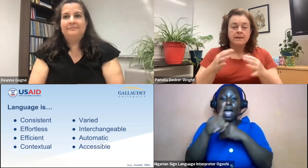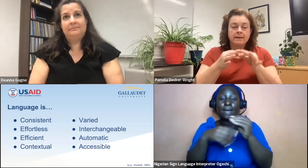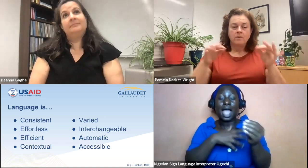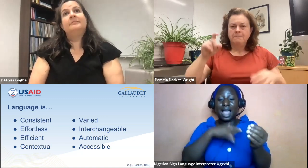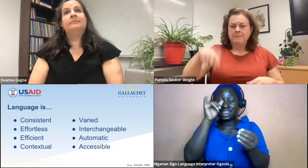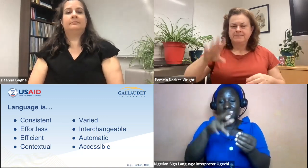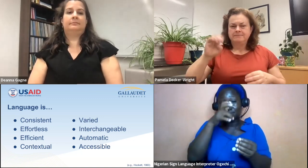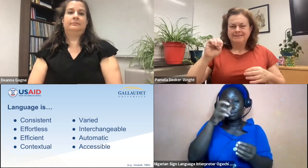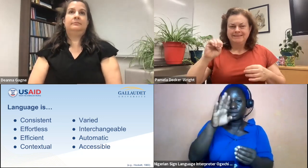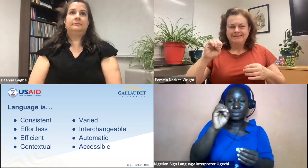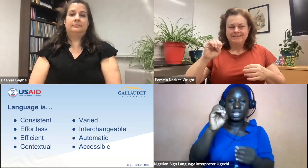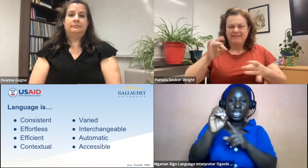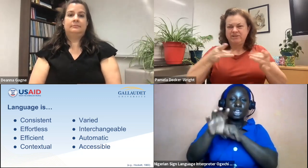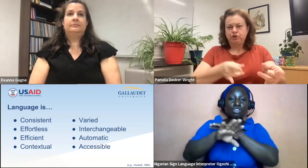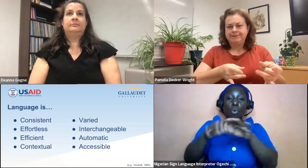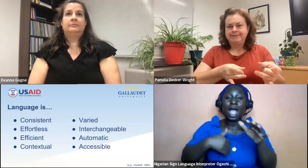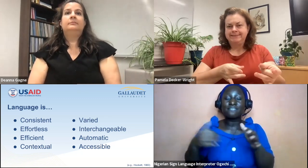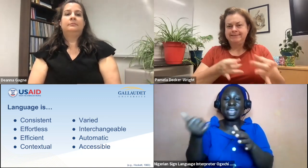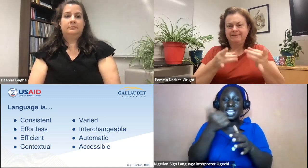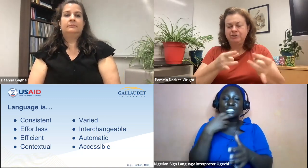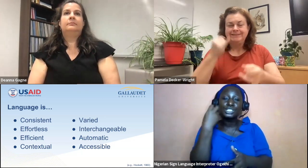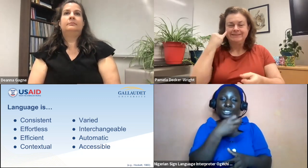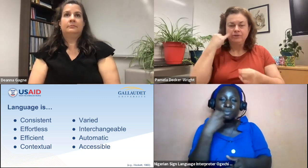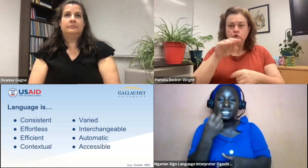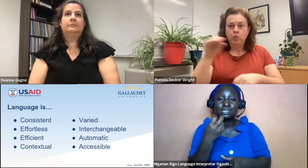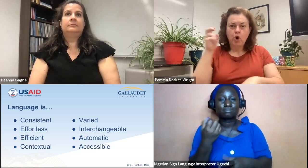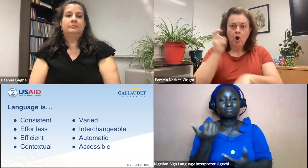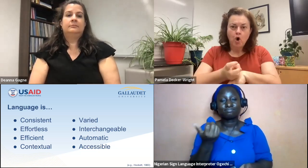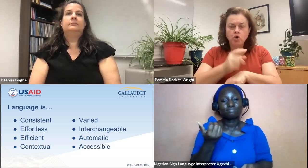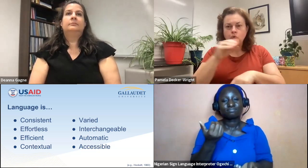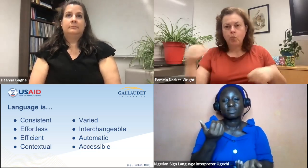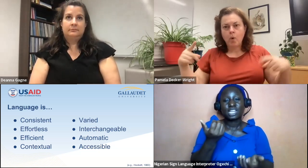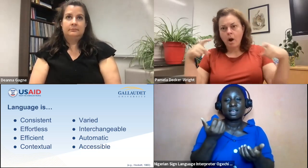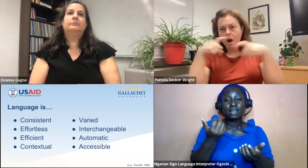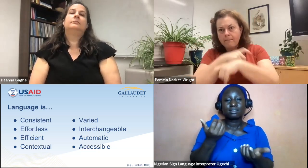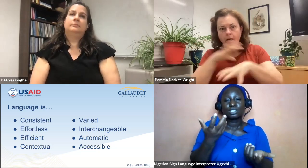task of letting you know where things are. The next part for languages, they have to be efficient.